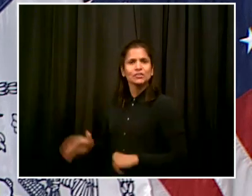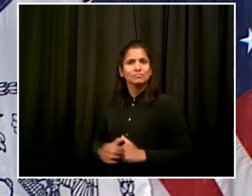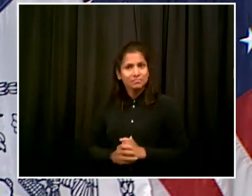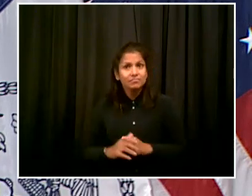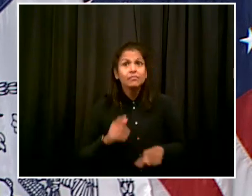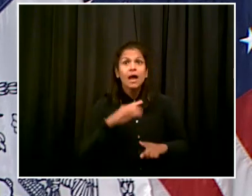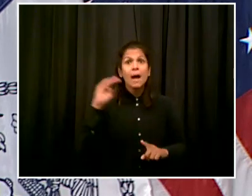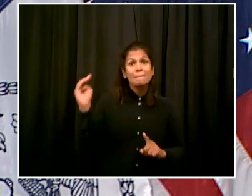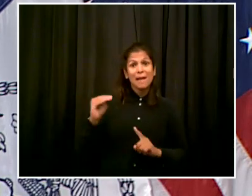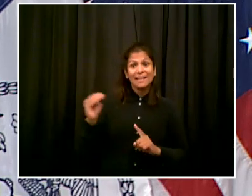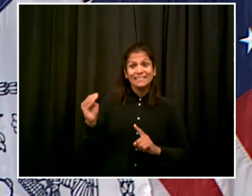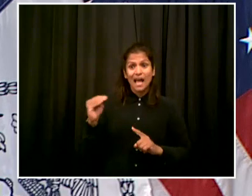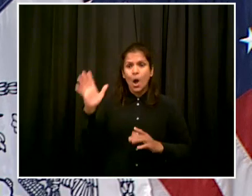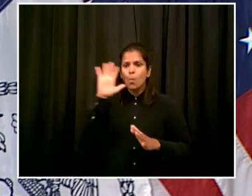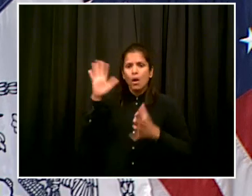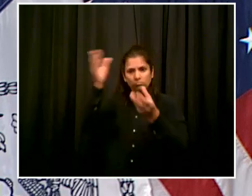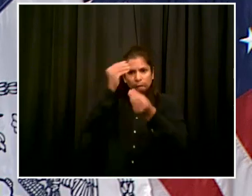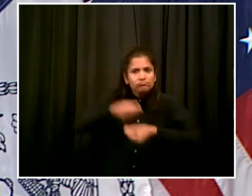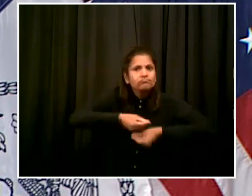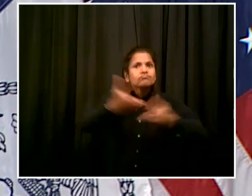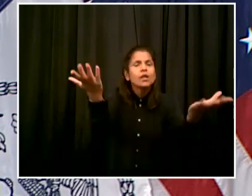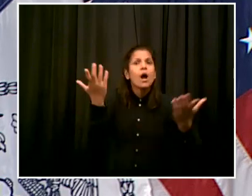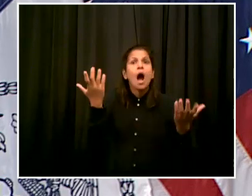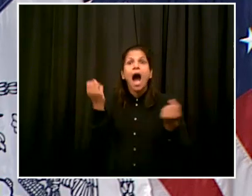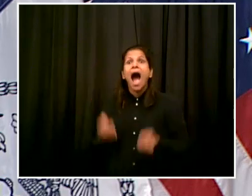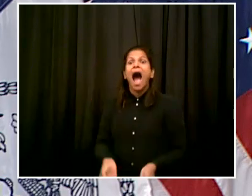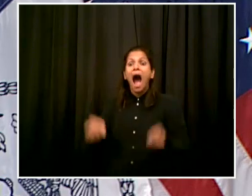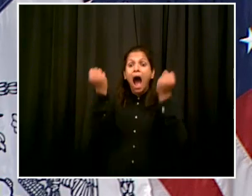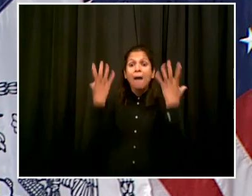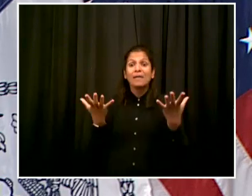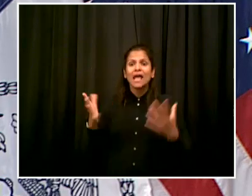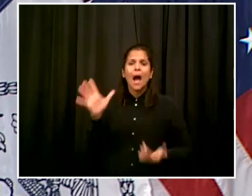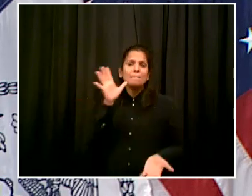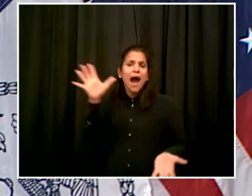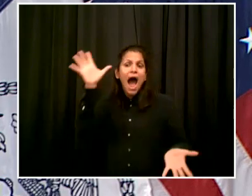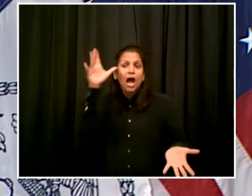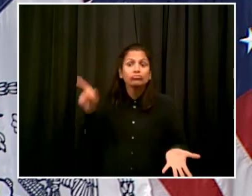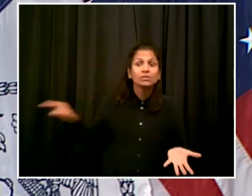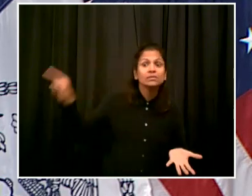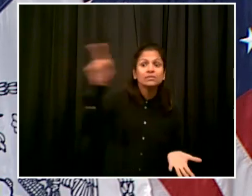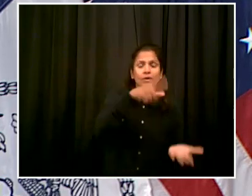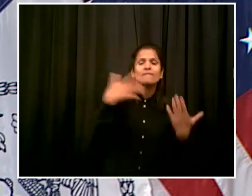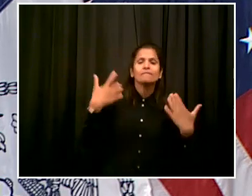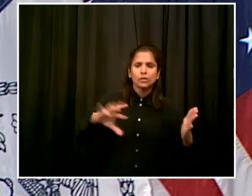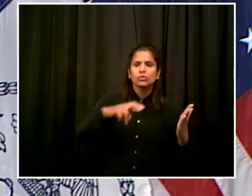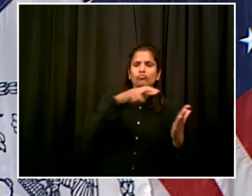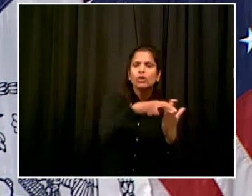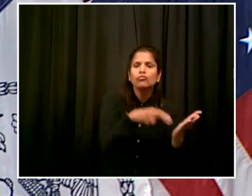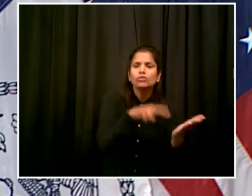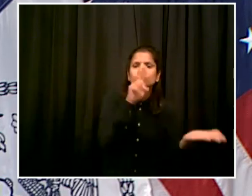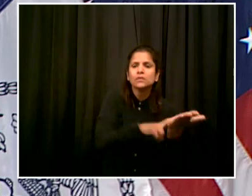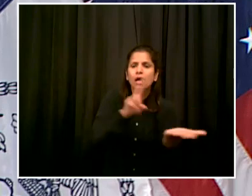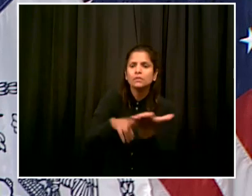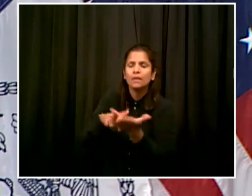WILL HAVE FACTS FOR YOU ON MONDAY BECAUSE PARENTS WILL GET TO MAKE THAT DECISION FOR THE FIRST ROUND AND ATHT WILL TELL US A LOT. AND THEN WE WORK